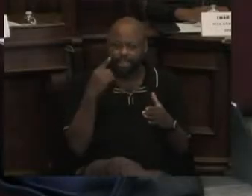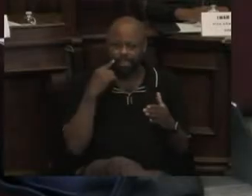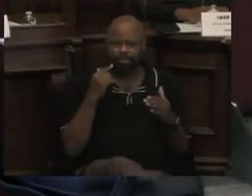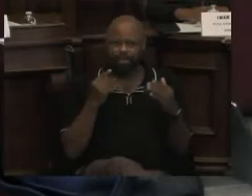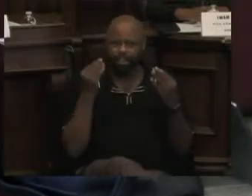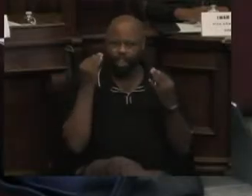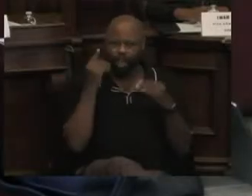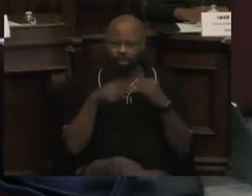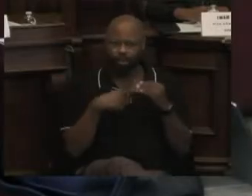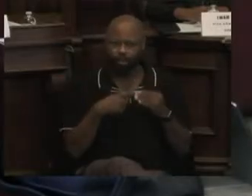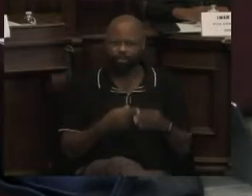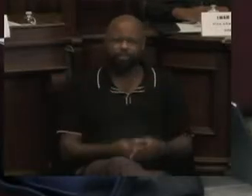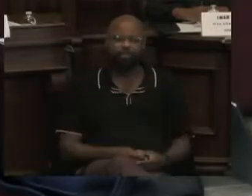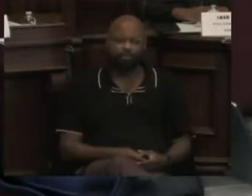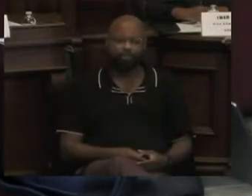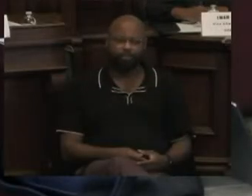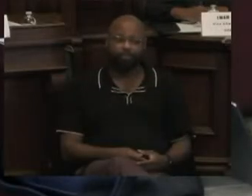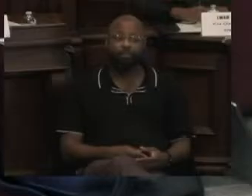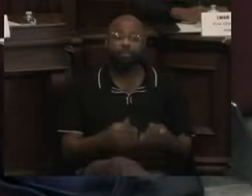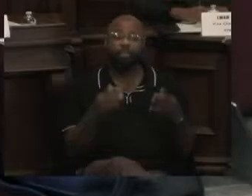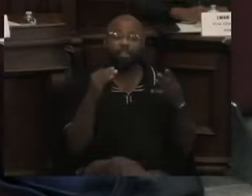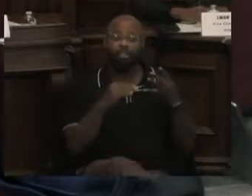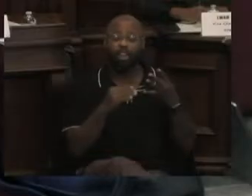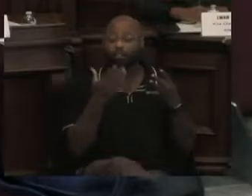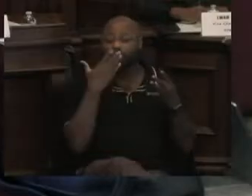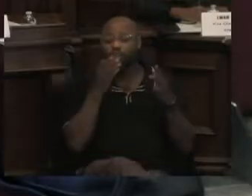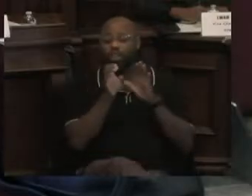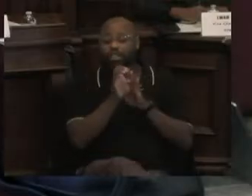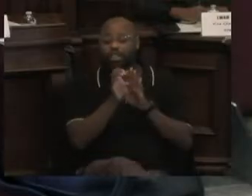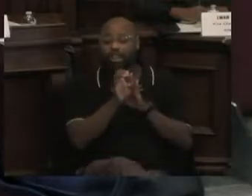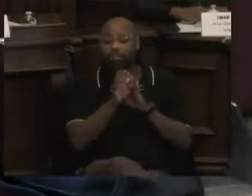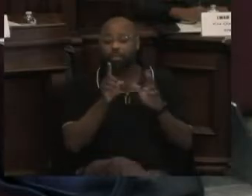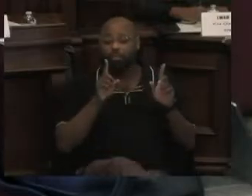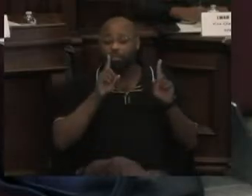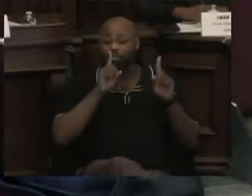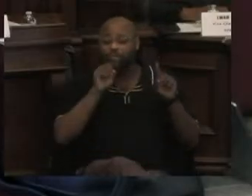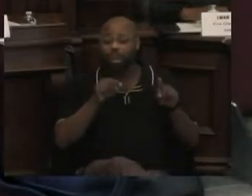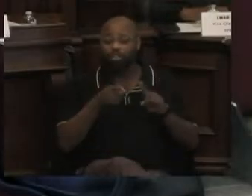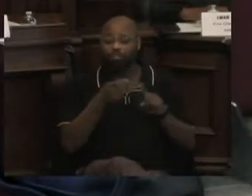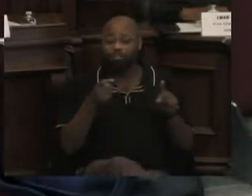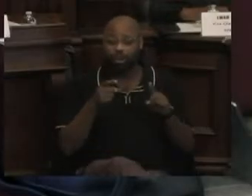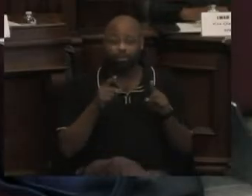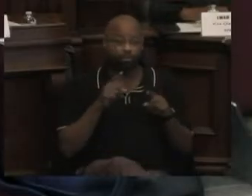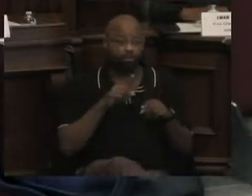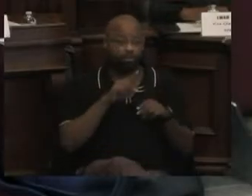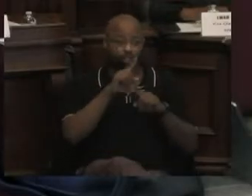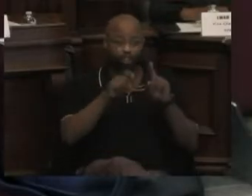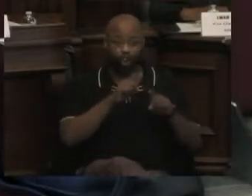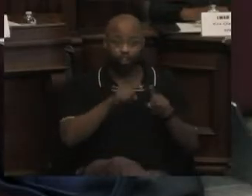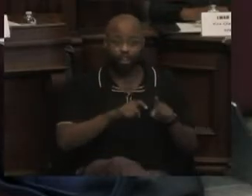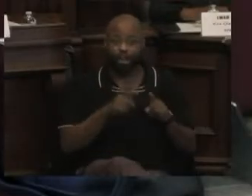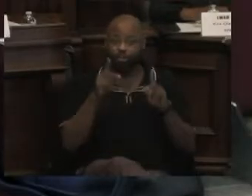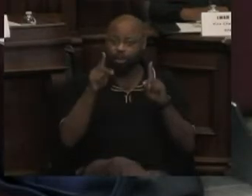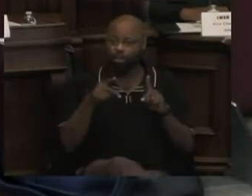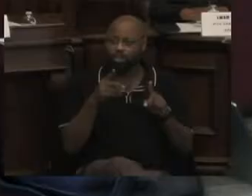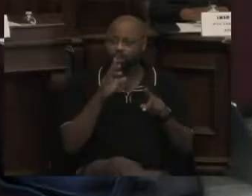a an extra level of invasion that needs to be weighed. And